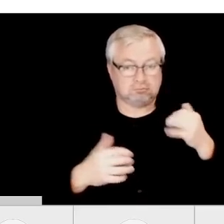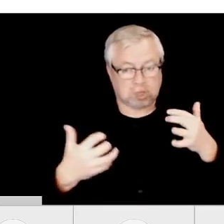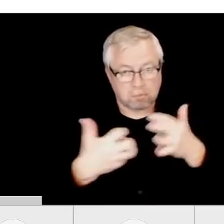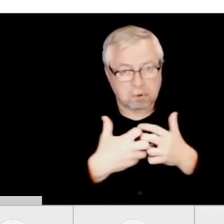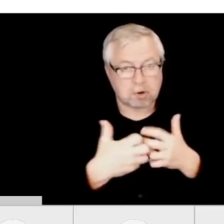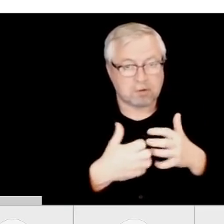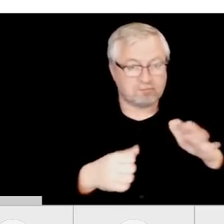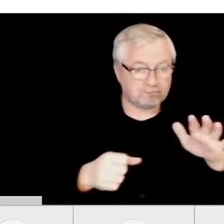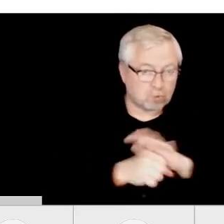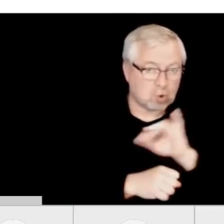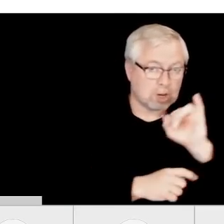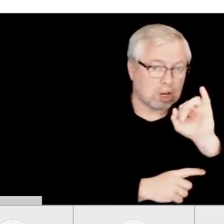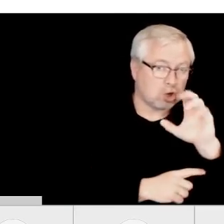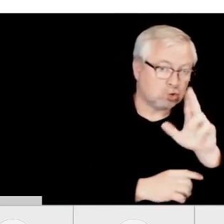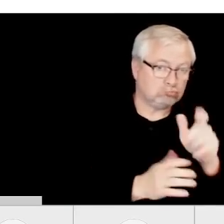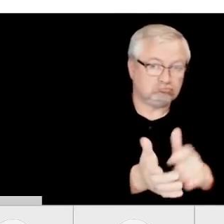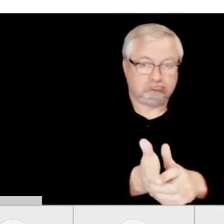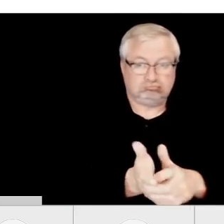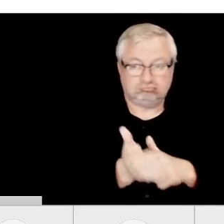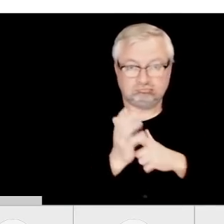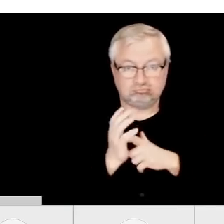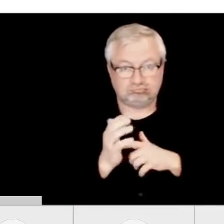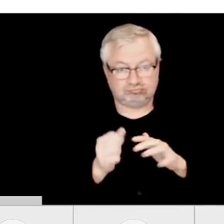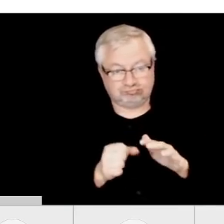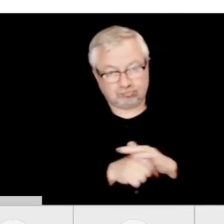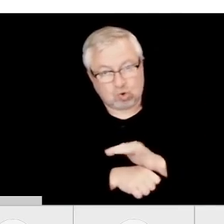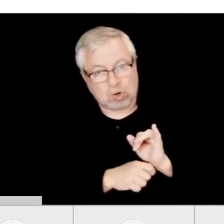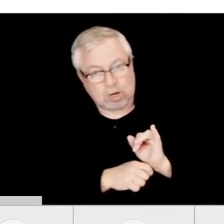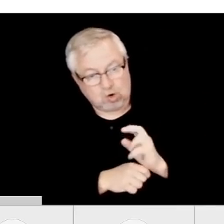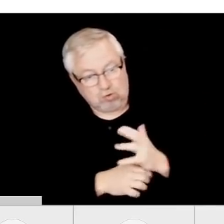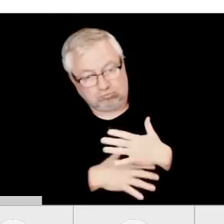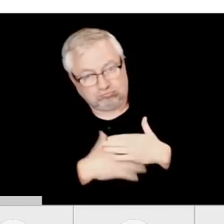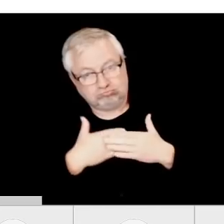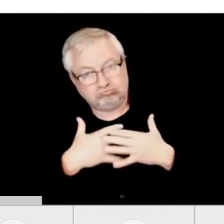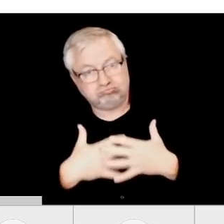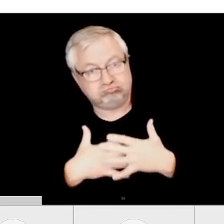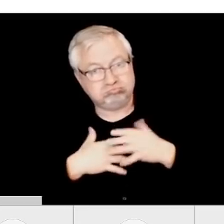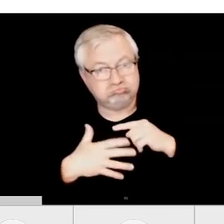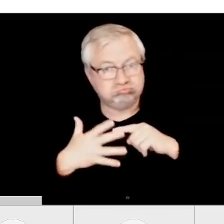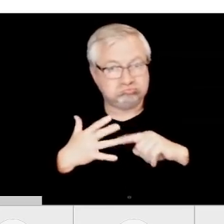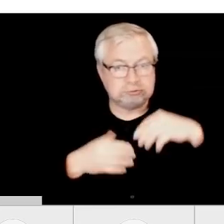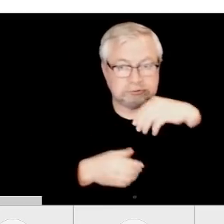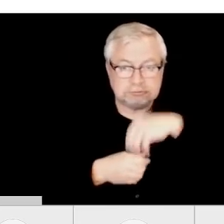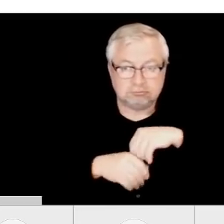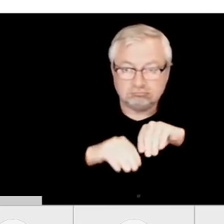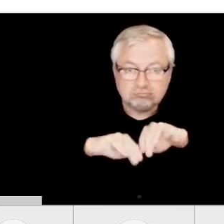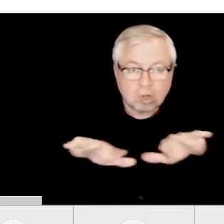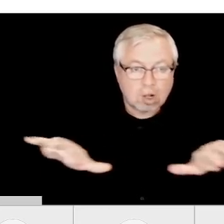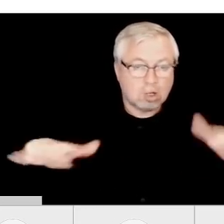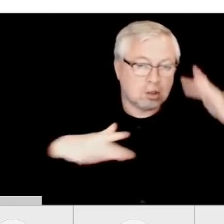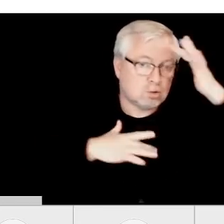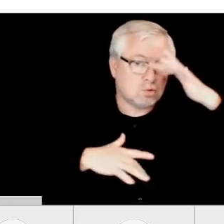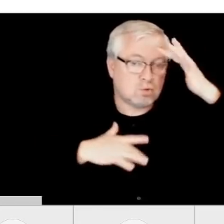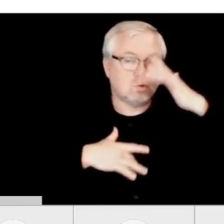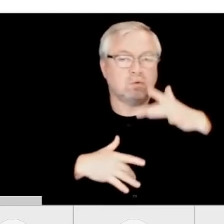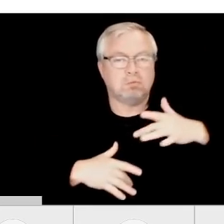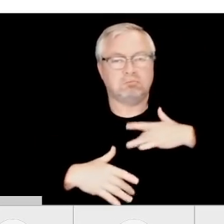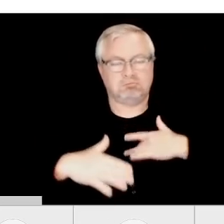the course of this scenario of this epidemic then that would be kind of the capacity you would want to plan for.